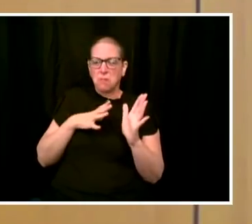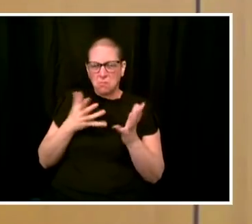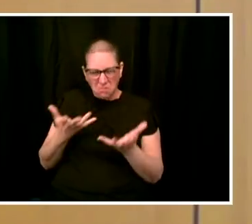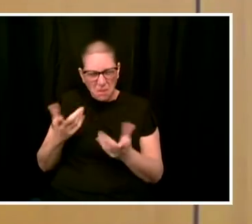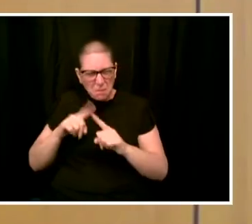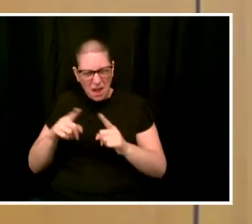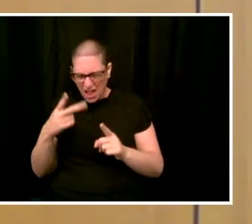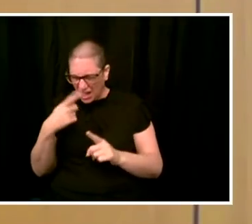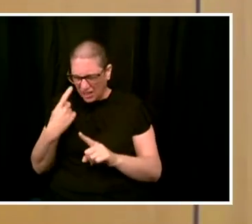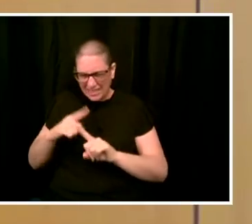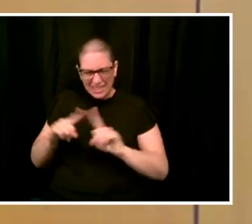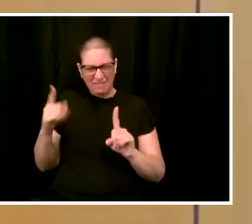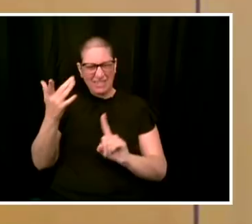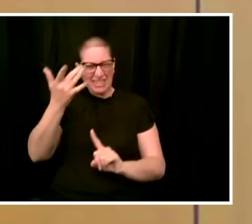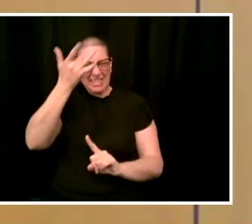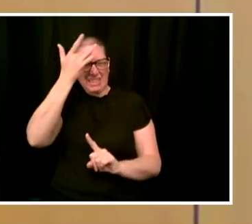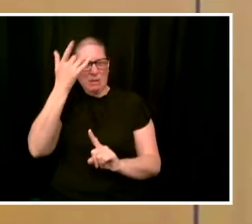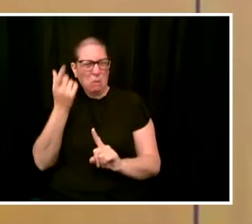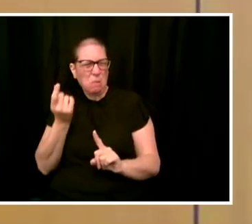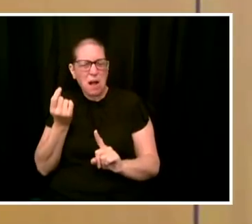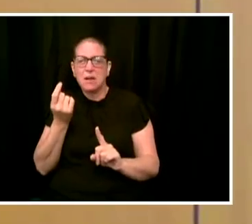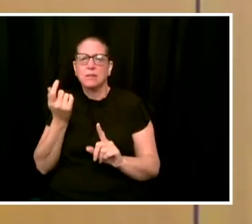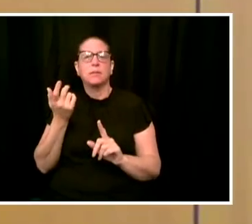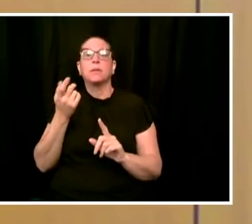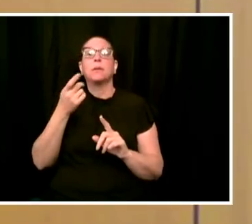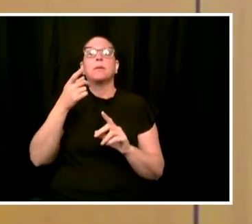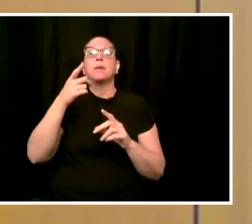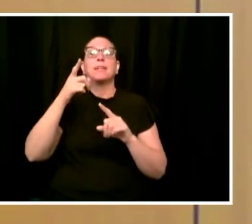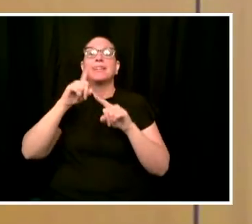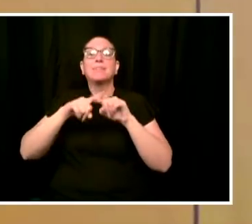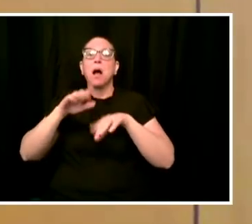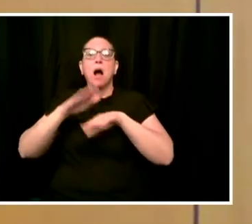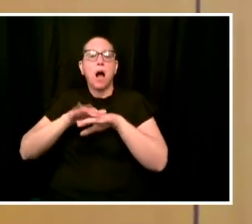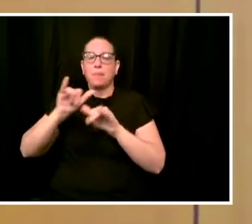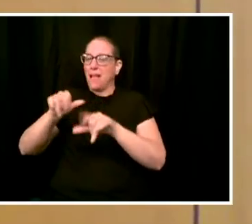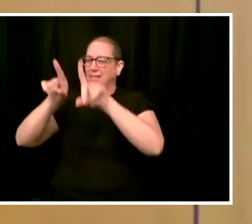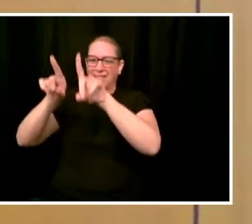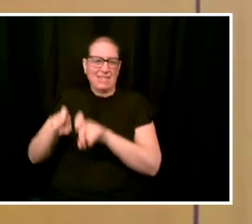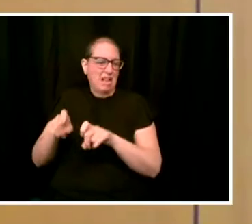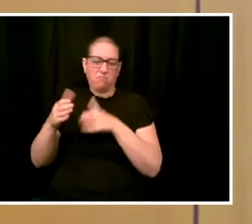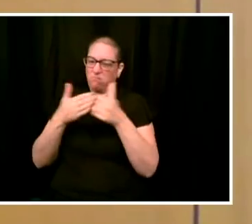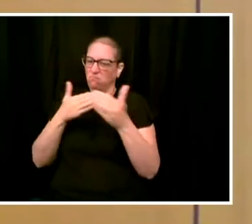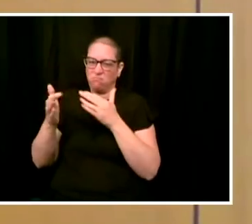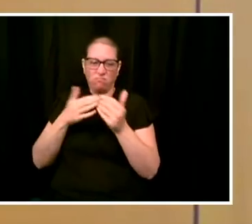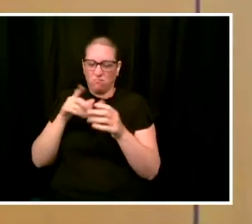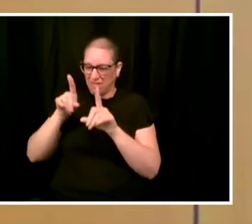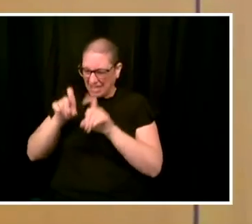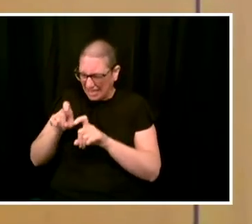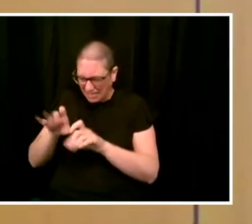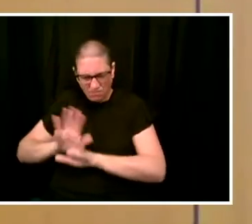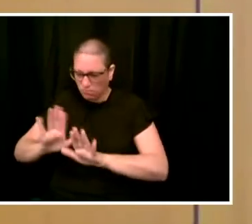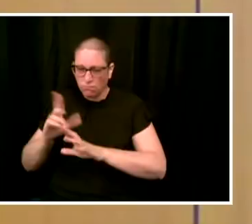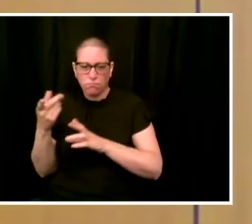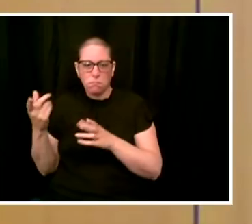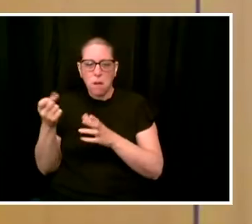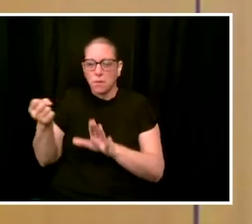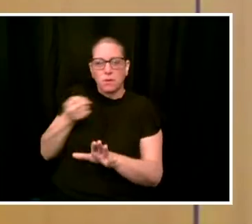SYNDROME WHERE YOU CAN'T REALLY BE WHETHER IT'S POSITIVE OR NOT. SO CERTAINLYT I SHOULD BE DONE. WE ARE ENCOURAGE